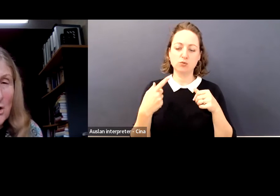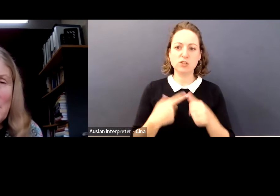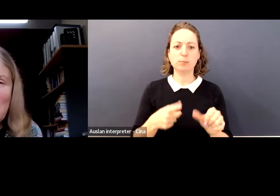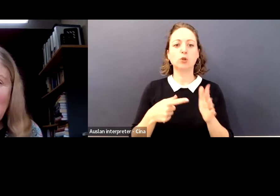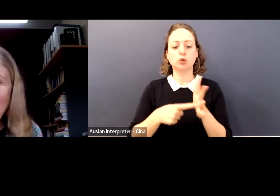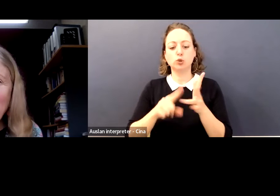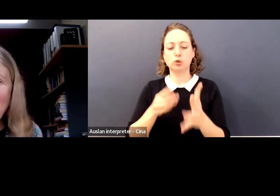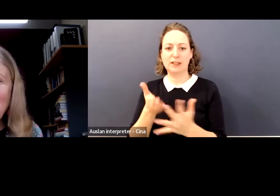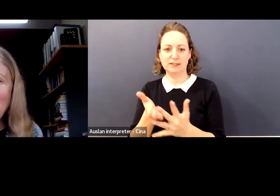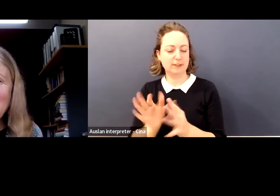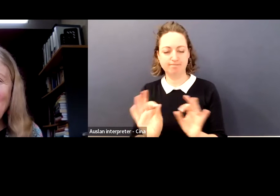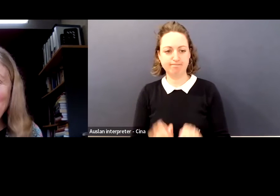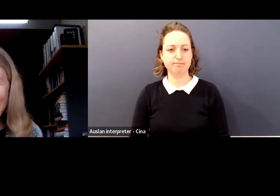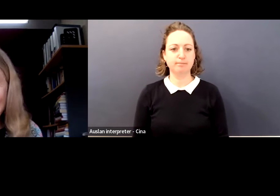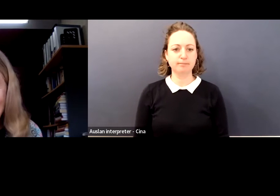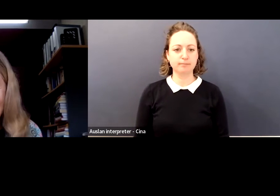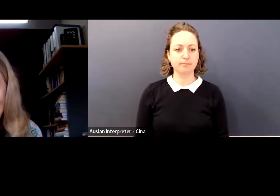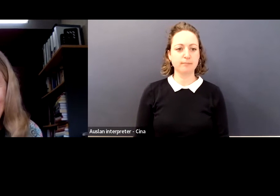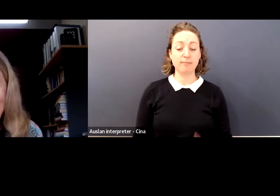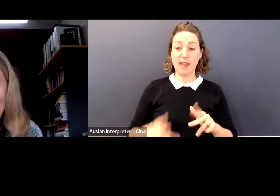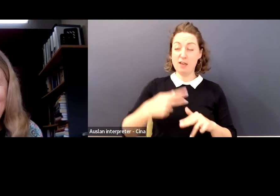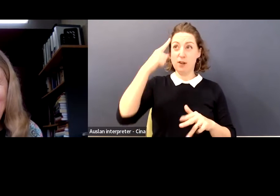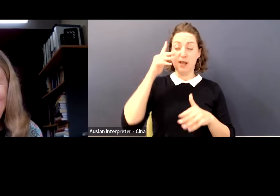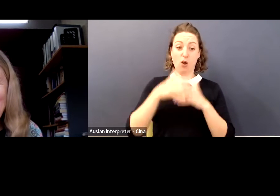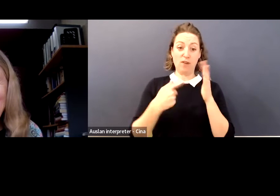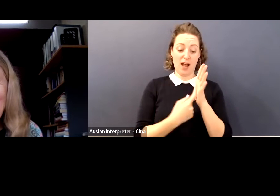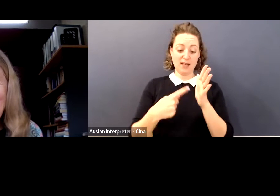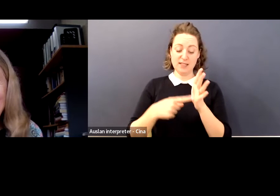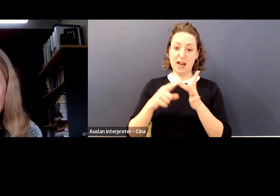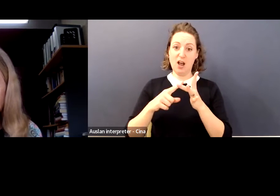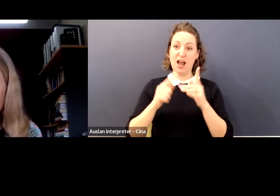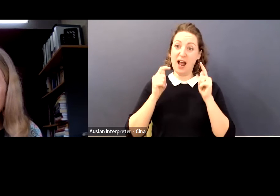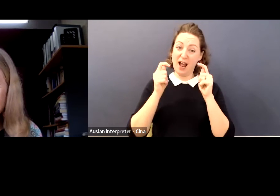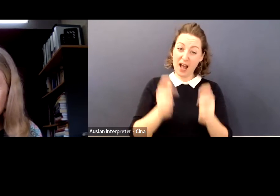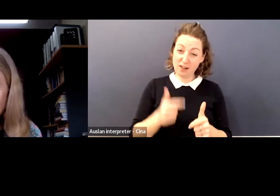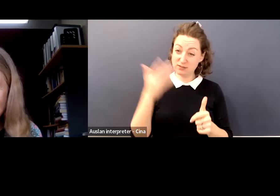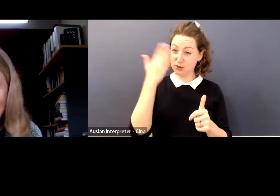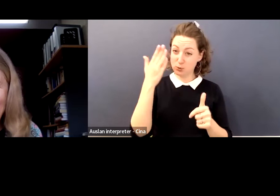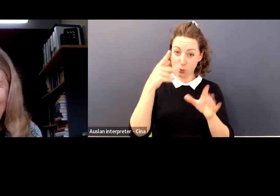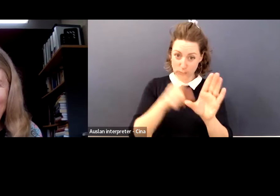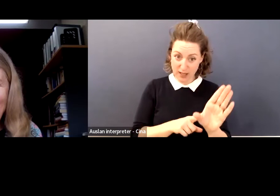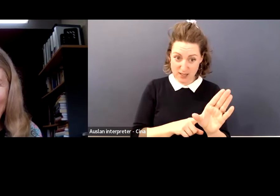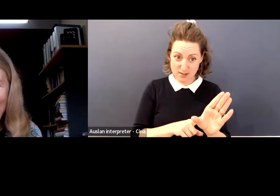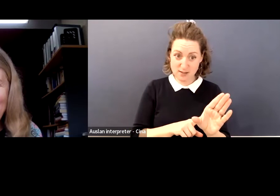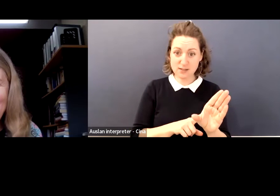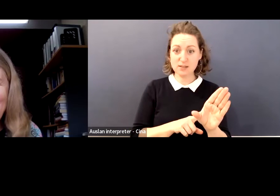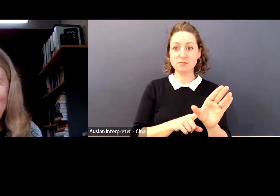So when we are thinking about RTI beyond the full years, it's actually a challenge very often